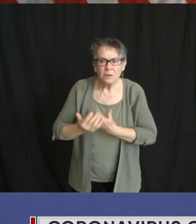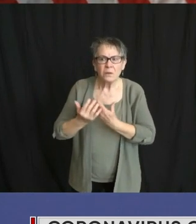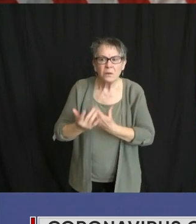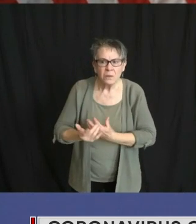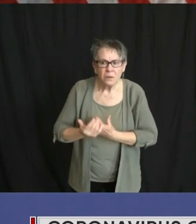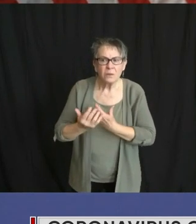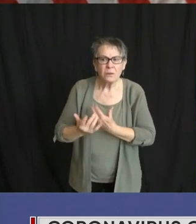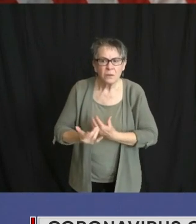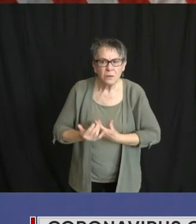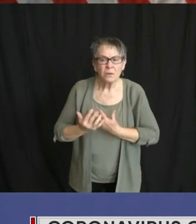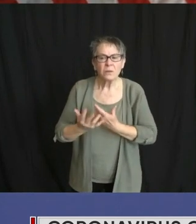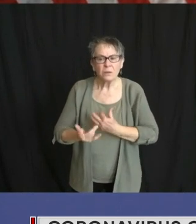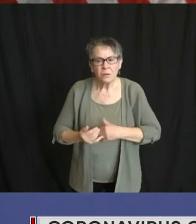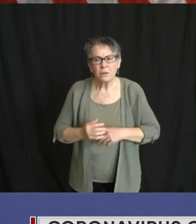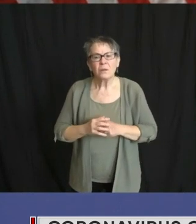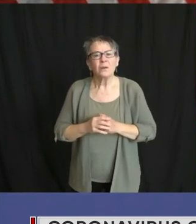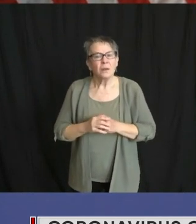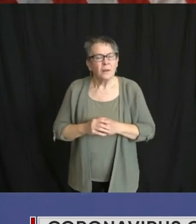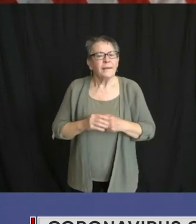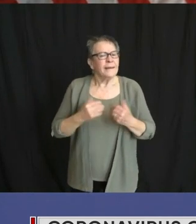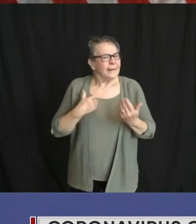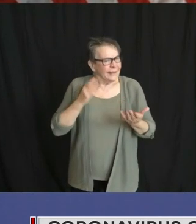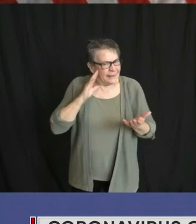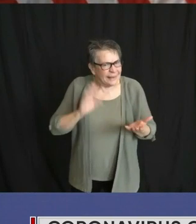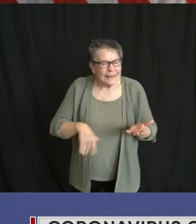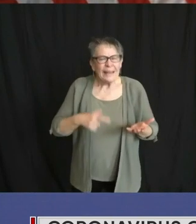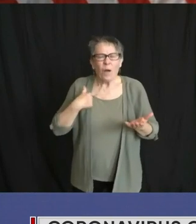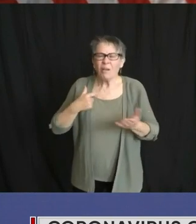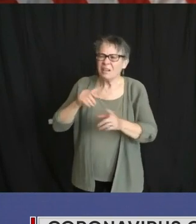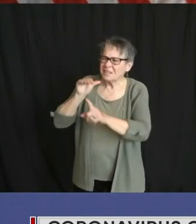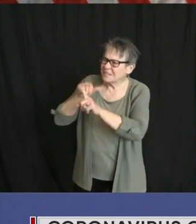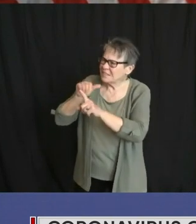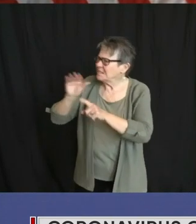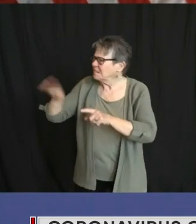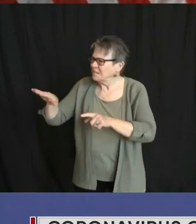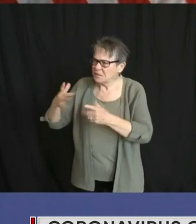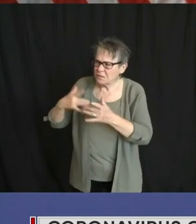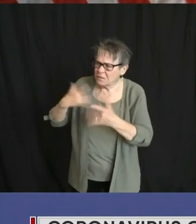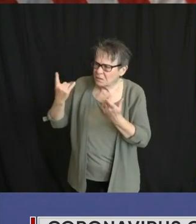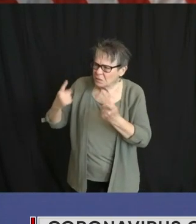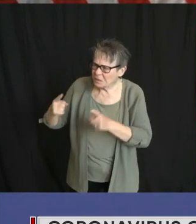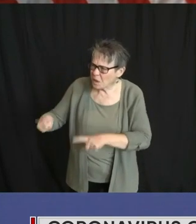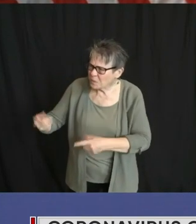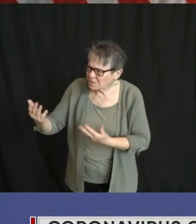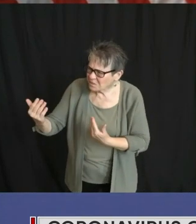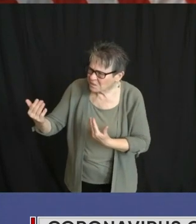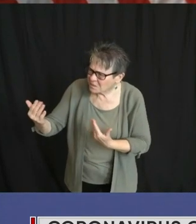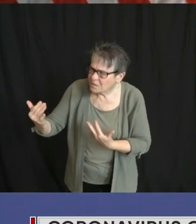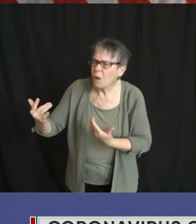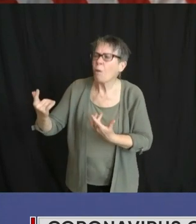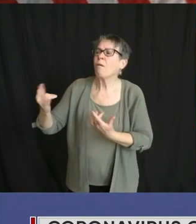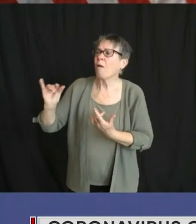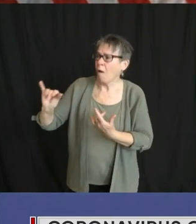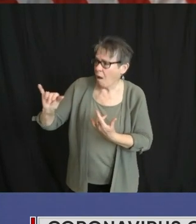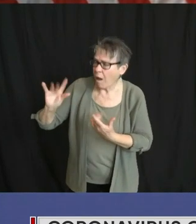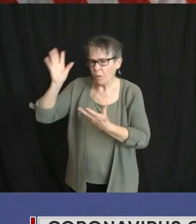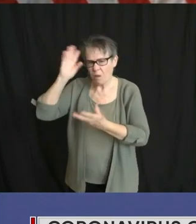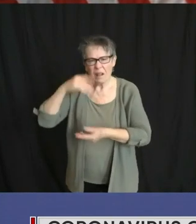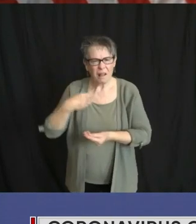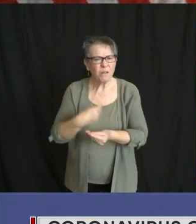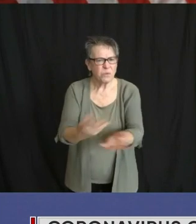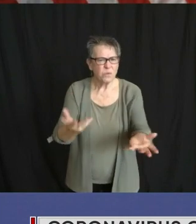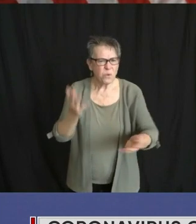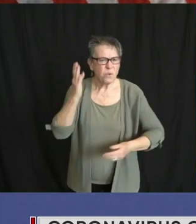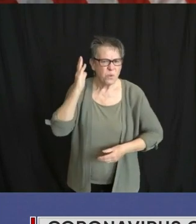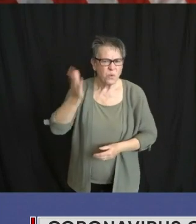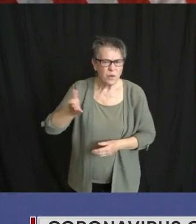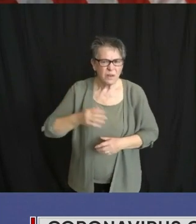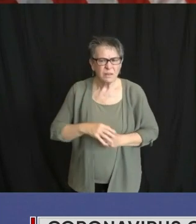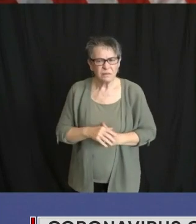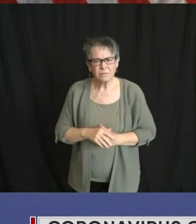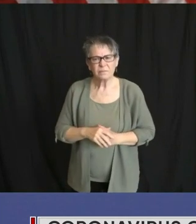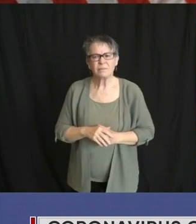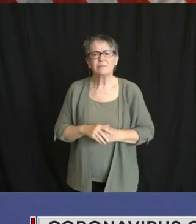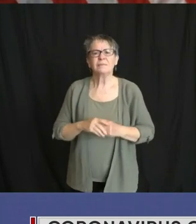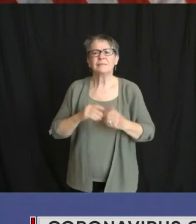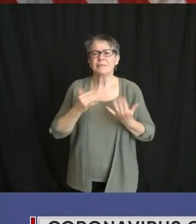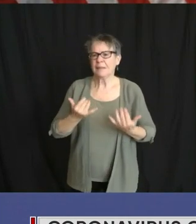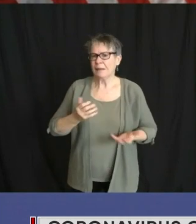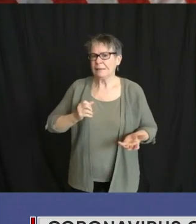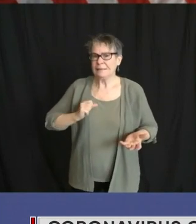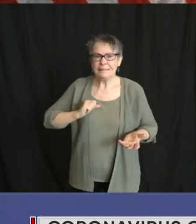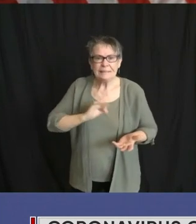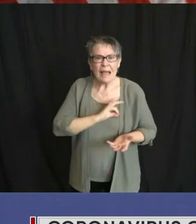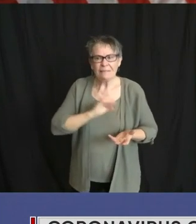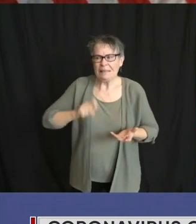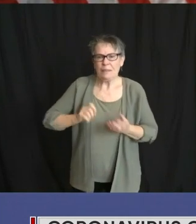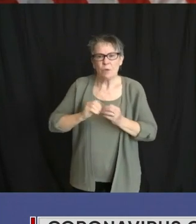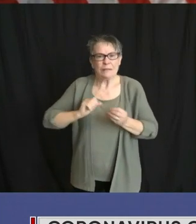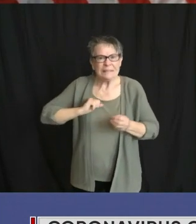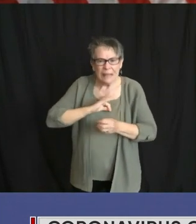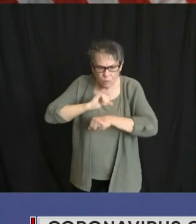WE WILL HAVE AN EXACT DATA